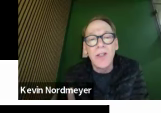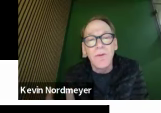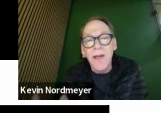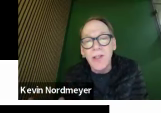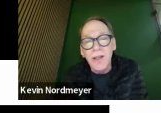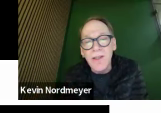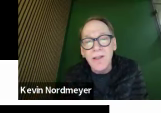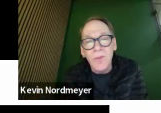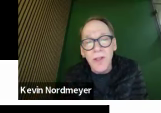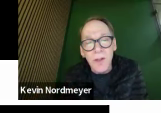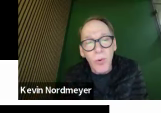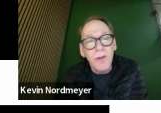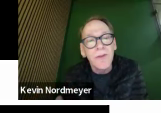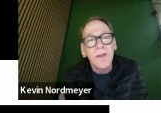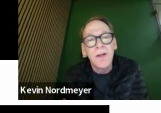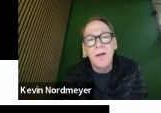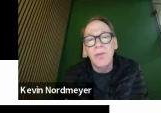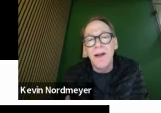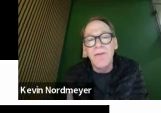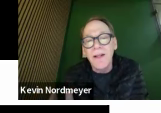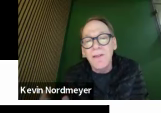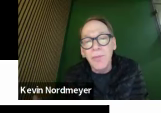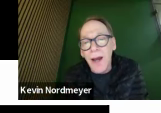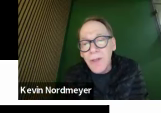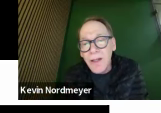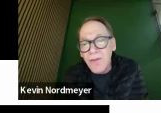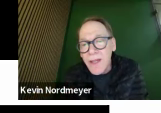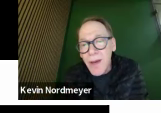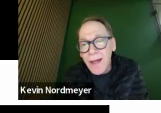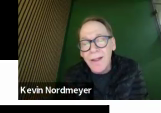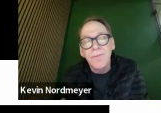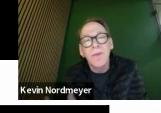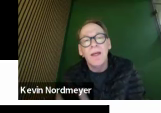Arrange information consistent with its importance, provide effective prompting and feedback.